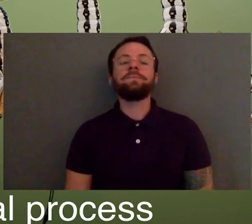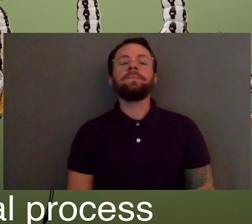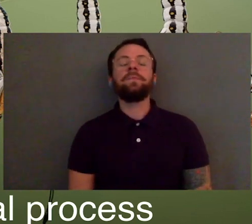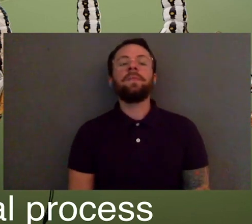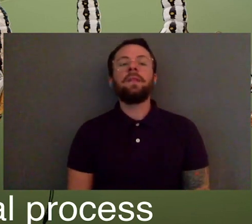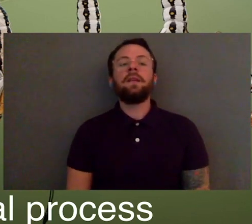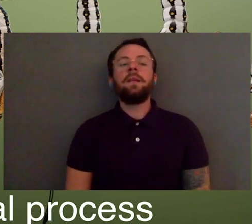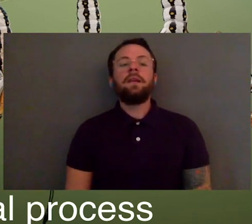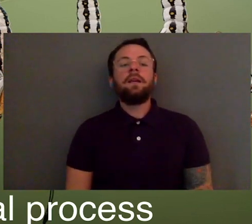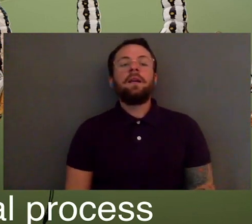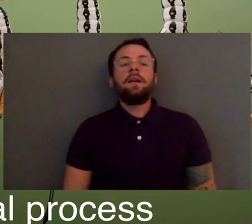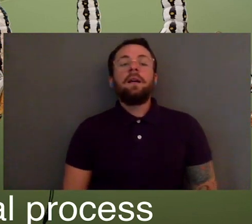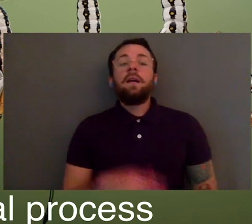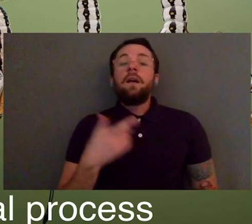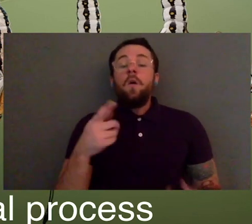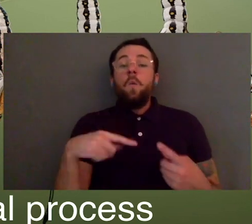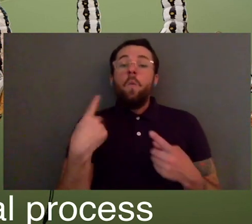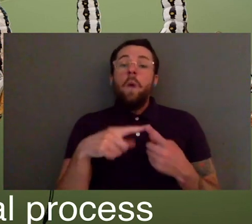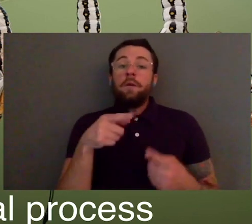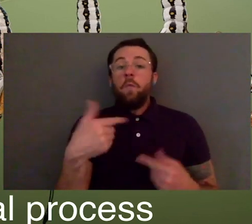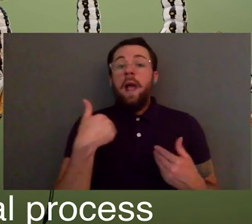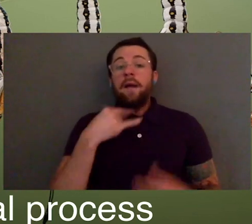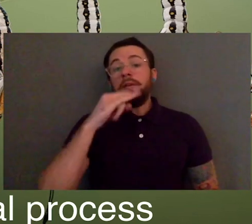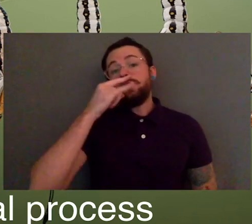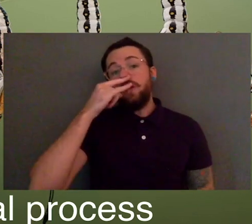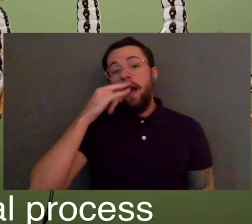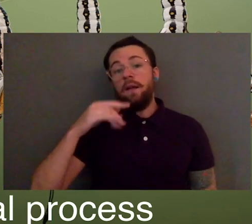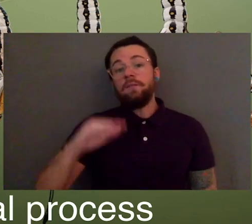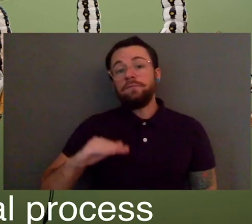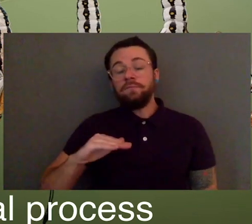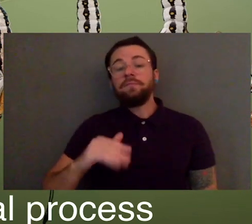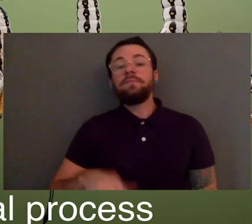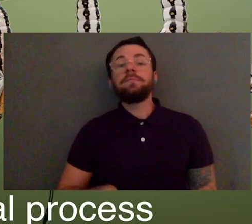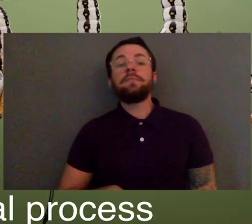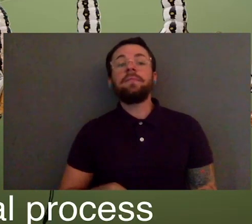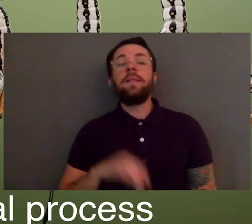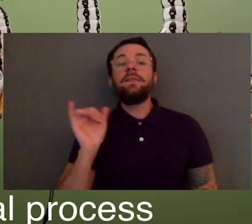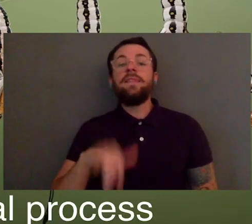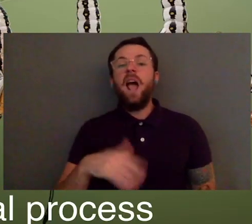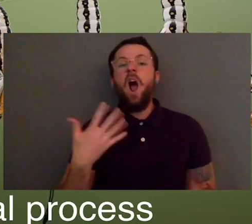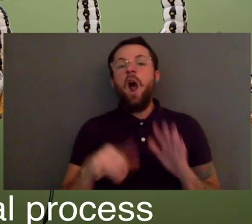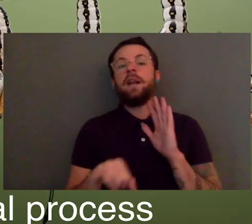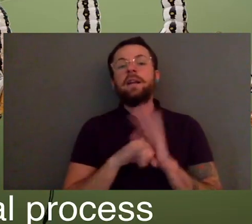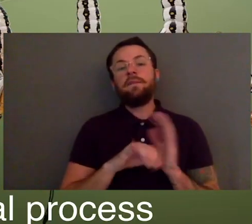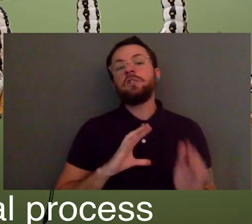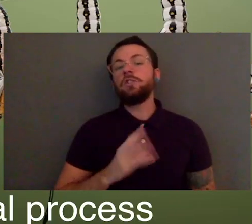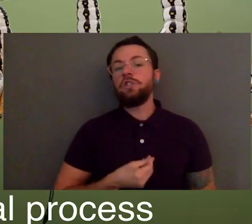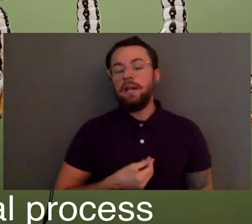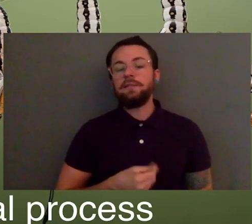Don't talk about what it is, what they look like. Let them have their personal experience.